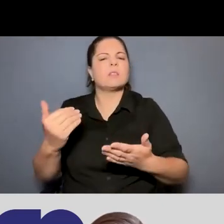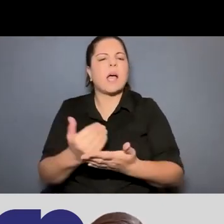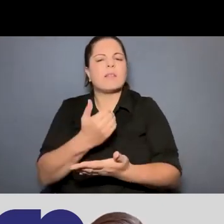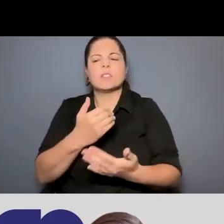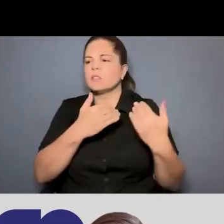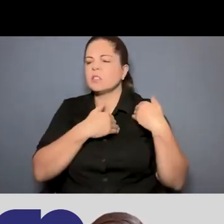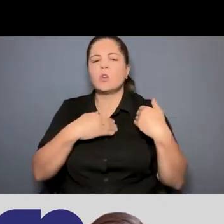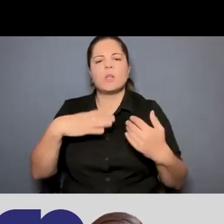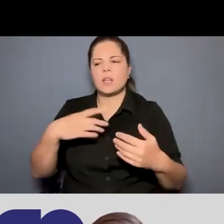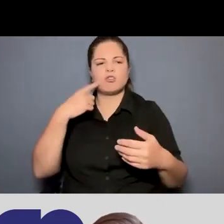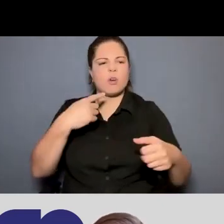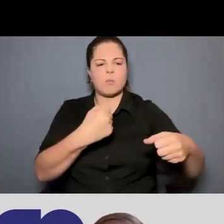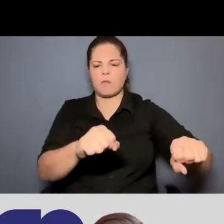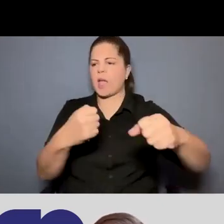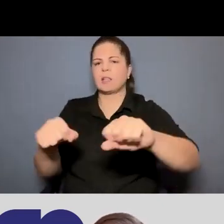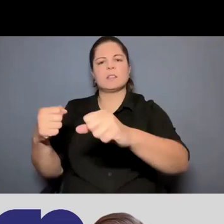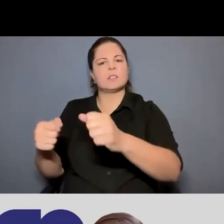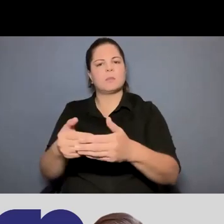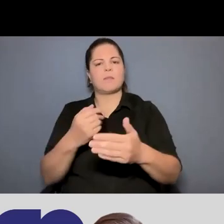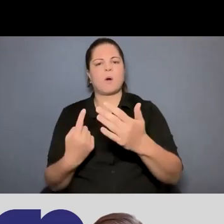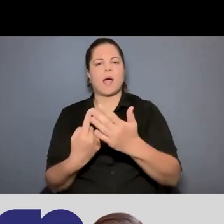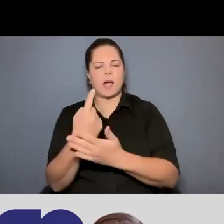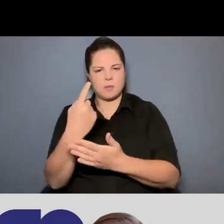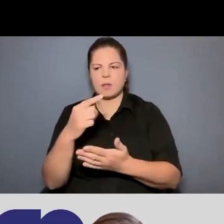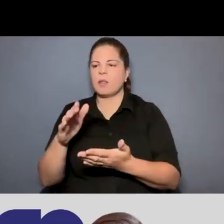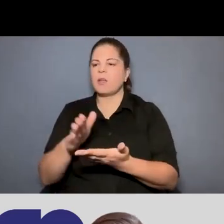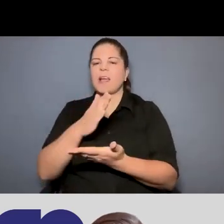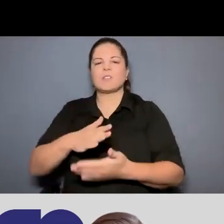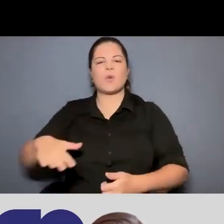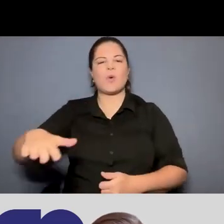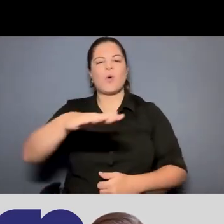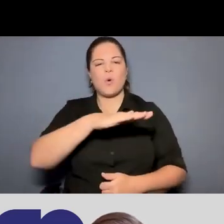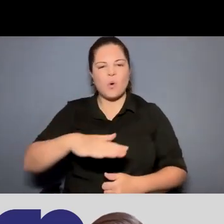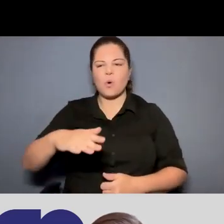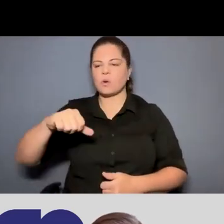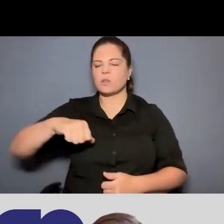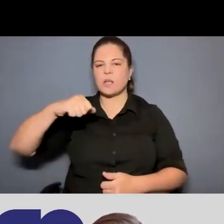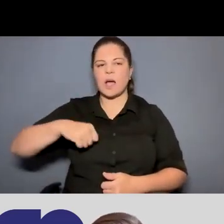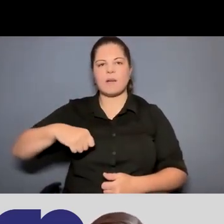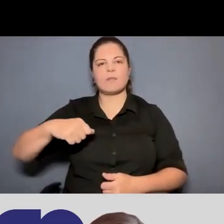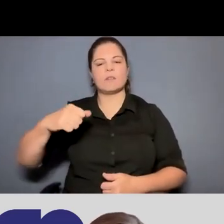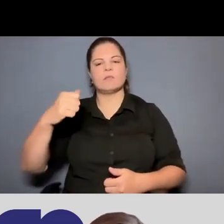preventative measures to ensure all workers have a psychologically as well as physically